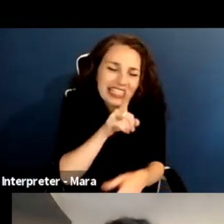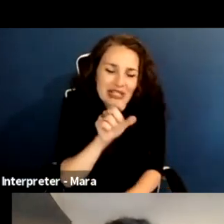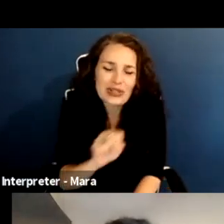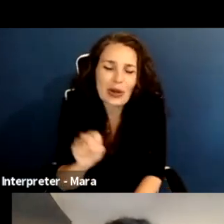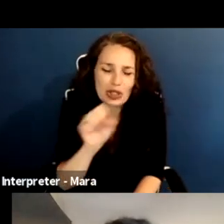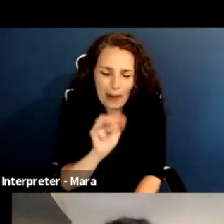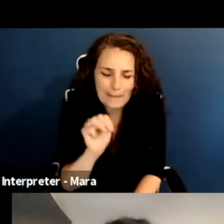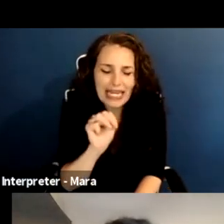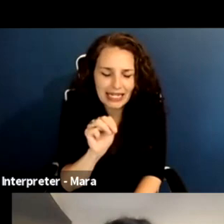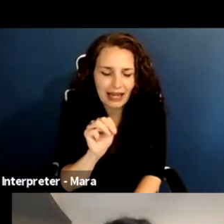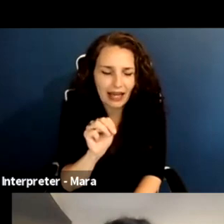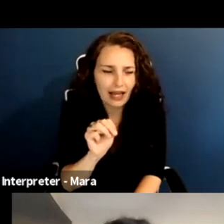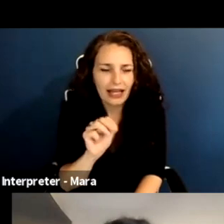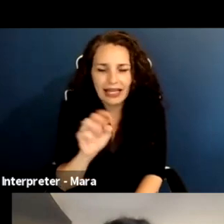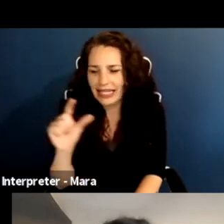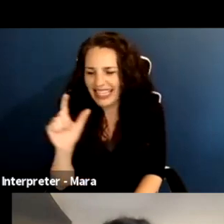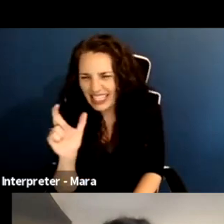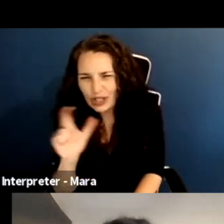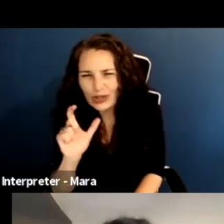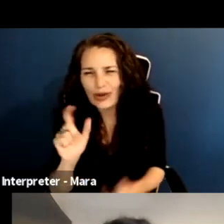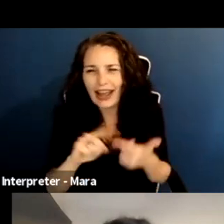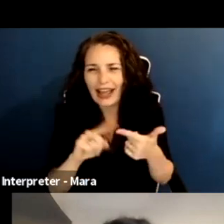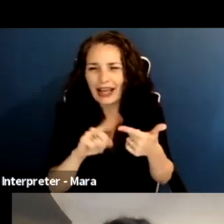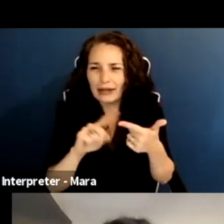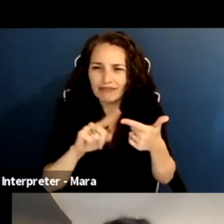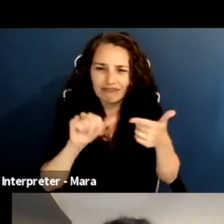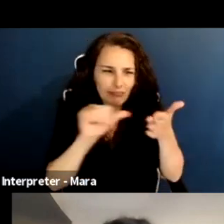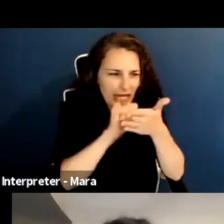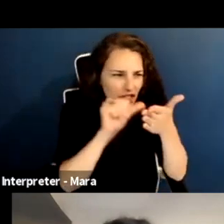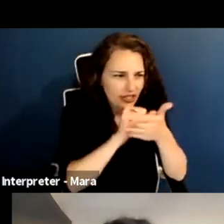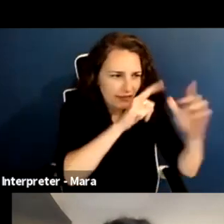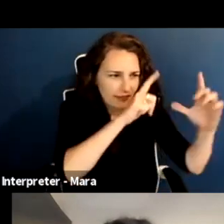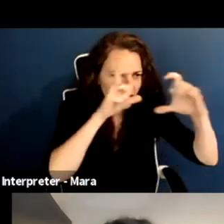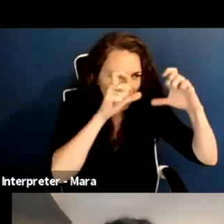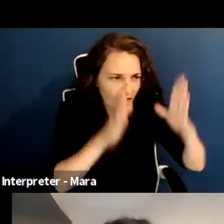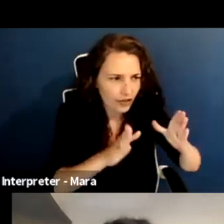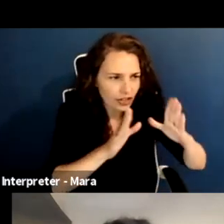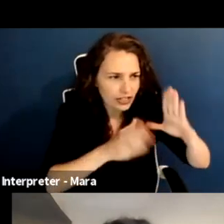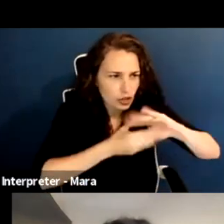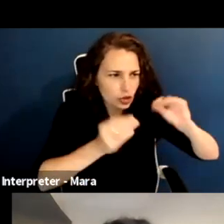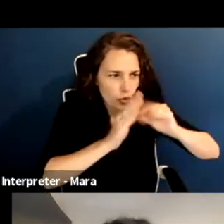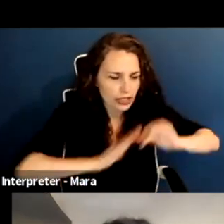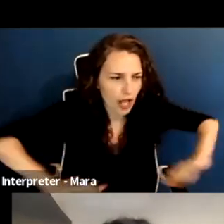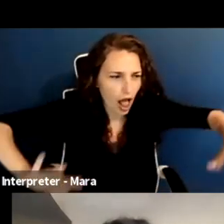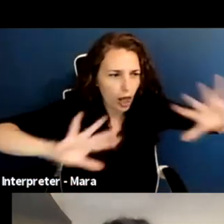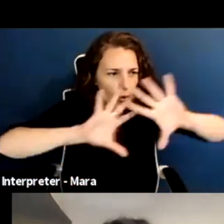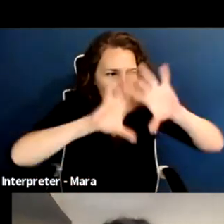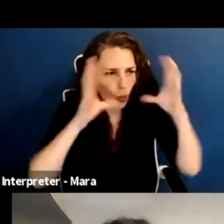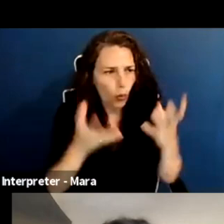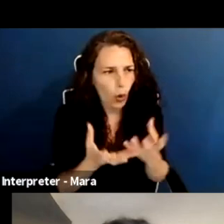We looked at Instagram pages of photographers and of stories around the world. We had looked at local newspapers.